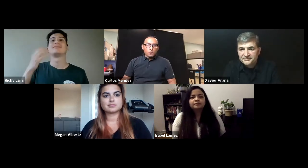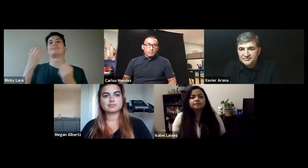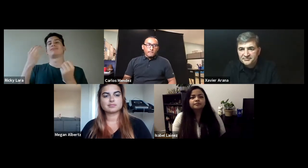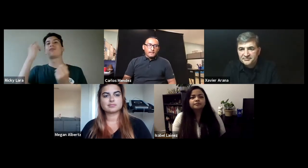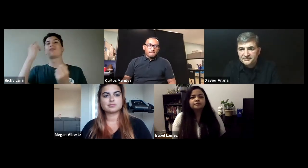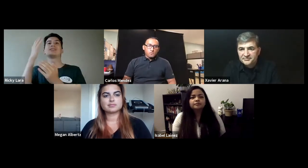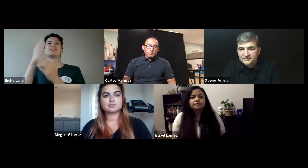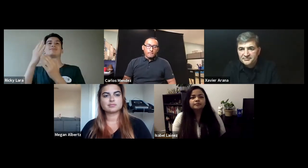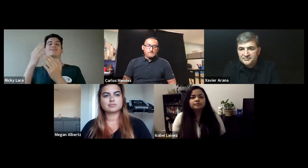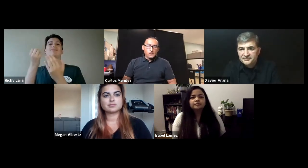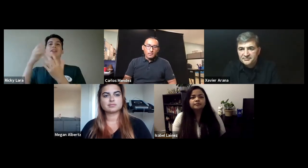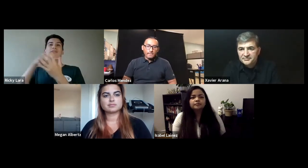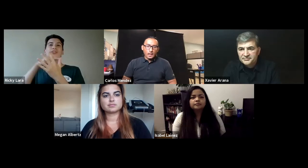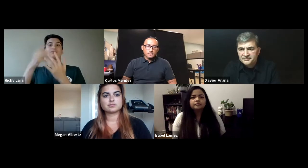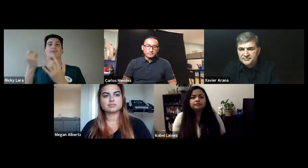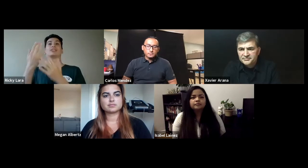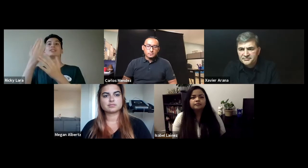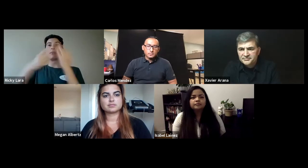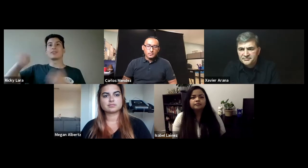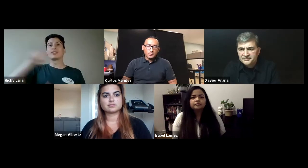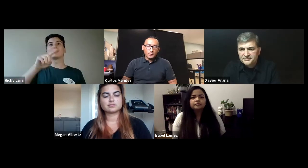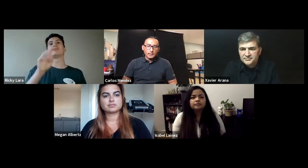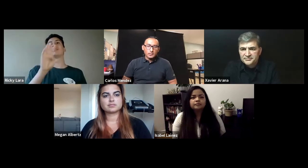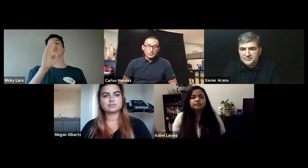Was there a question? Oh, ok. So, our last question...